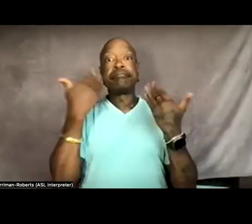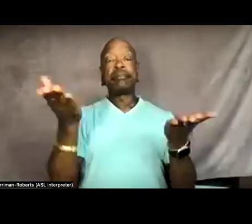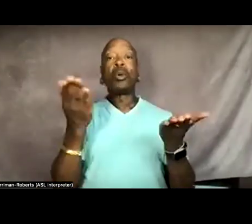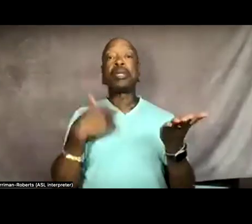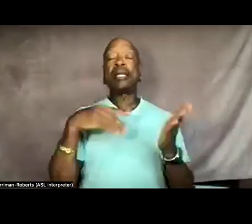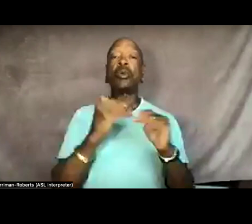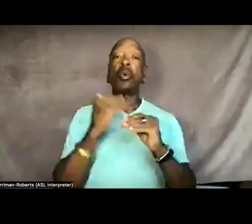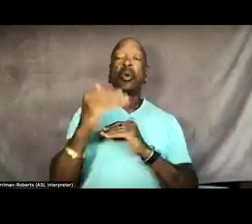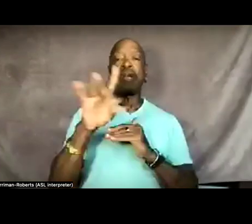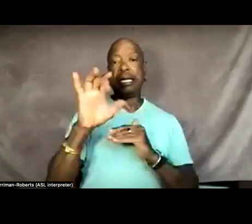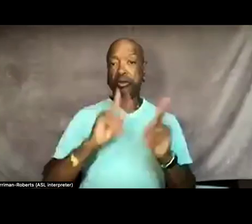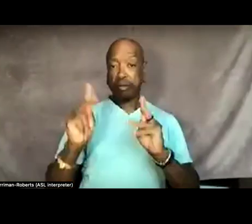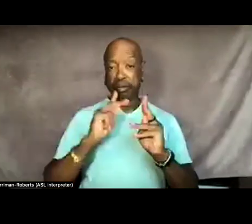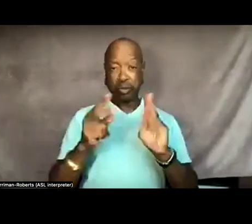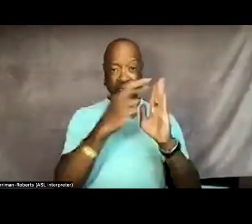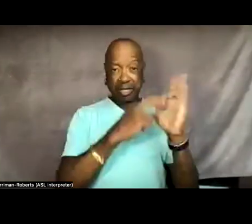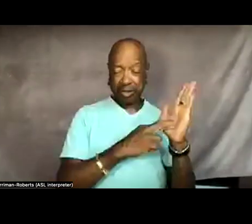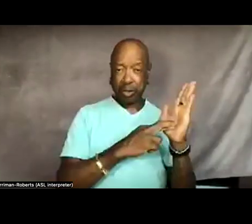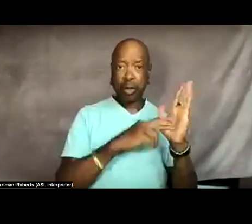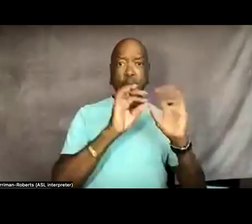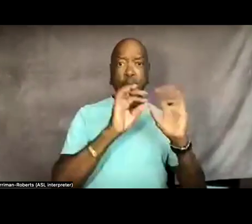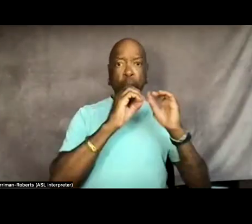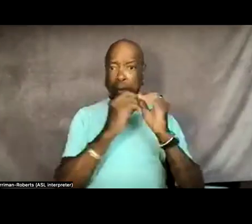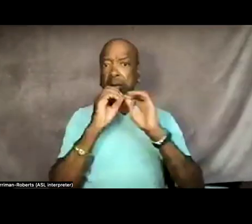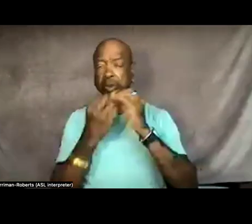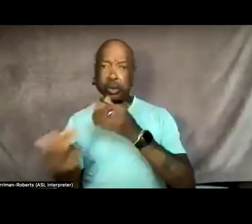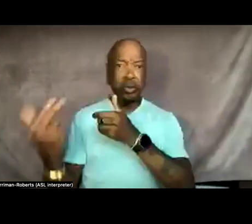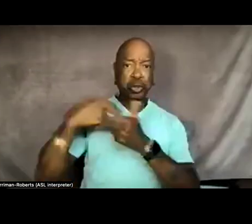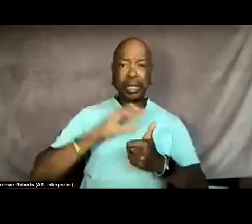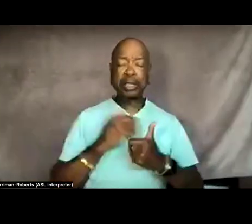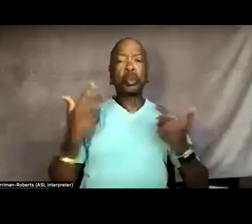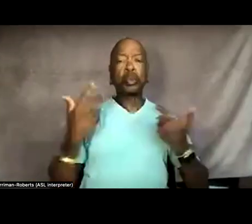organizations would join us in the face of mask bans spreading across the country I'm heartened to